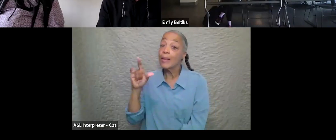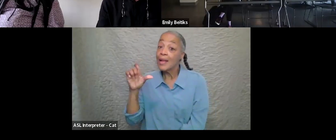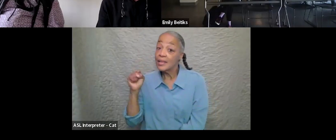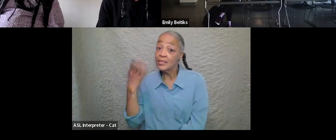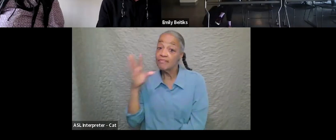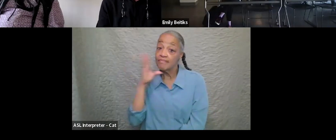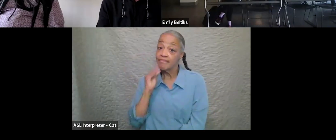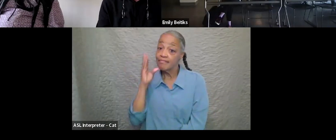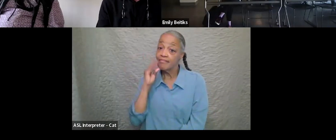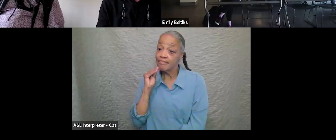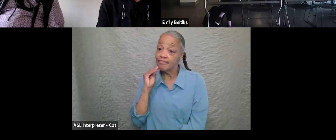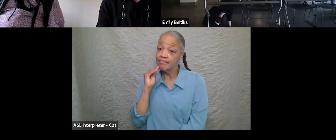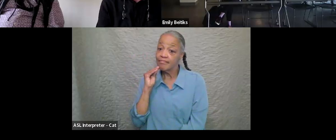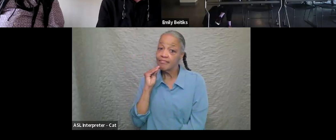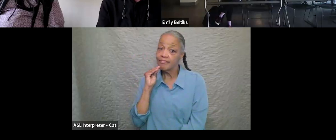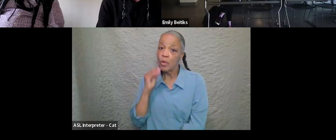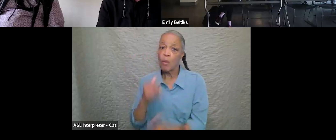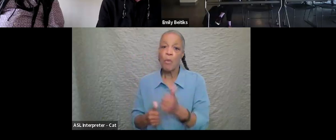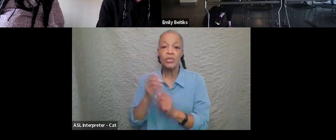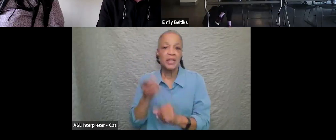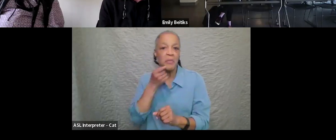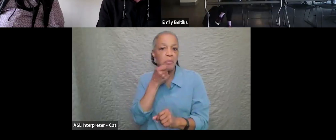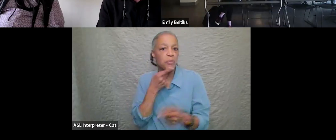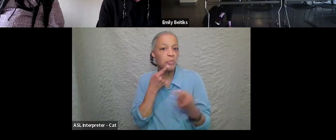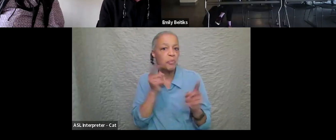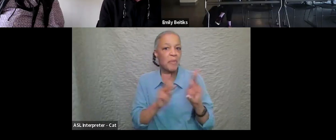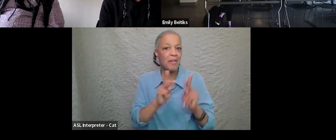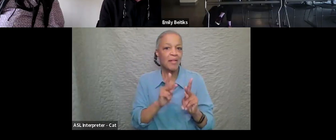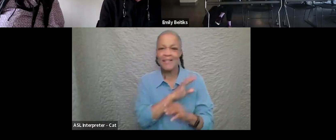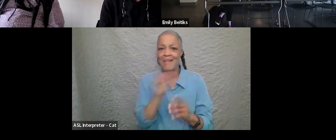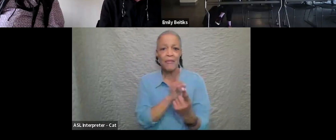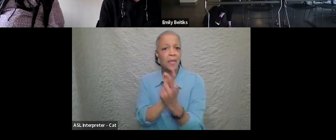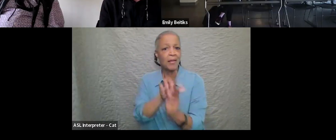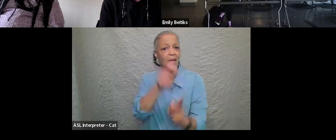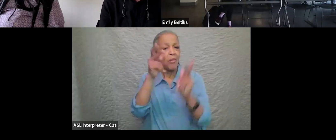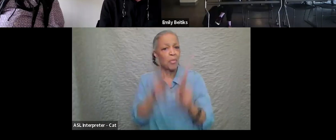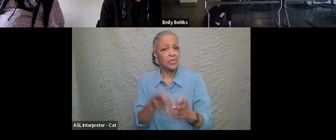And most of the whistleblowers I talked to had never met anybody else who had been through this before.